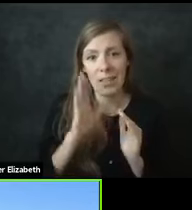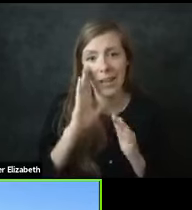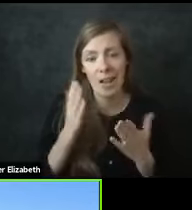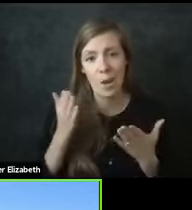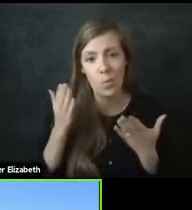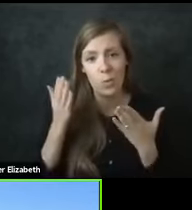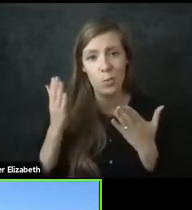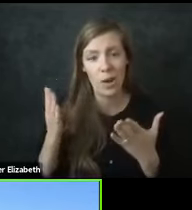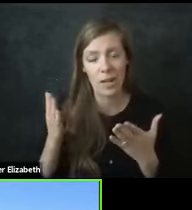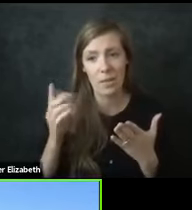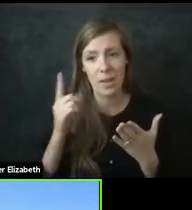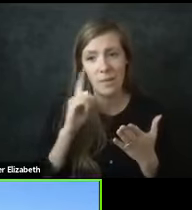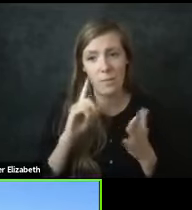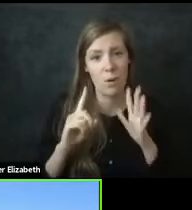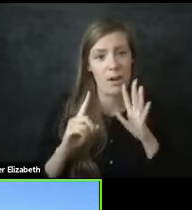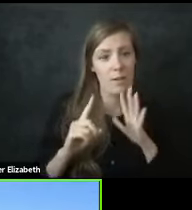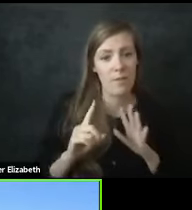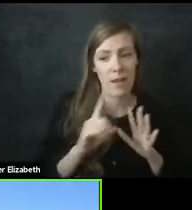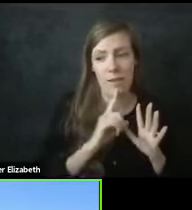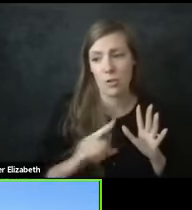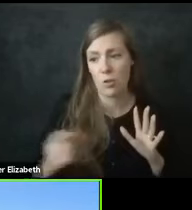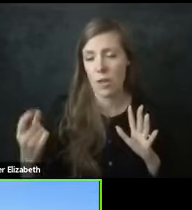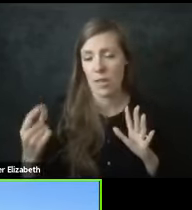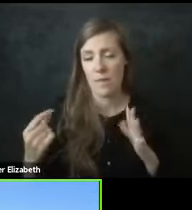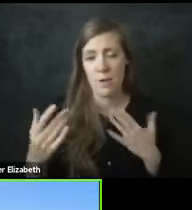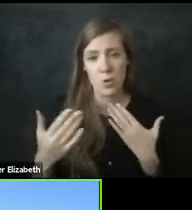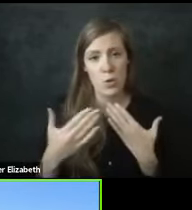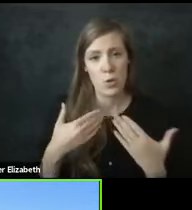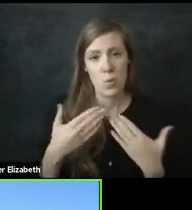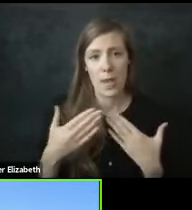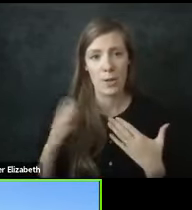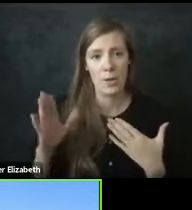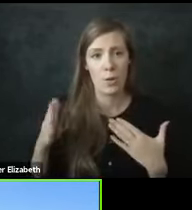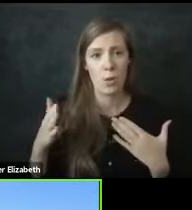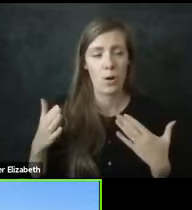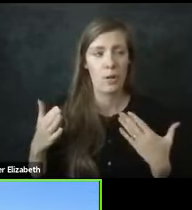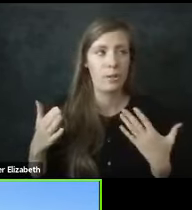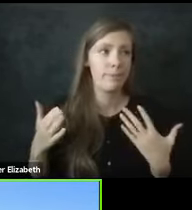age group, regardless of what one's particular age, whether they're closer to